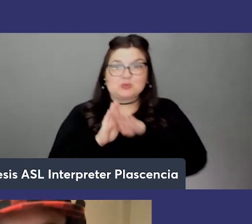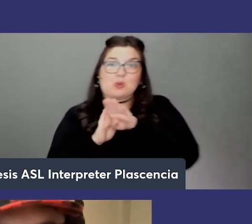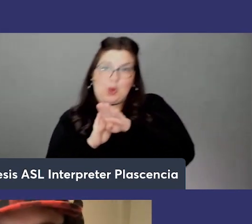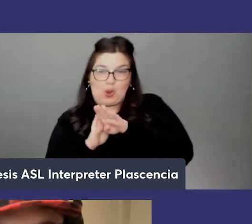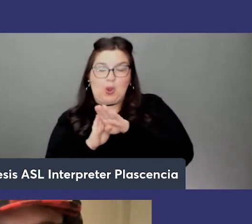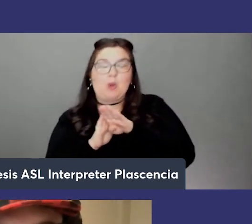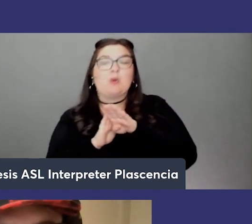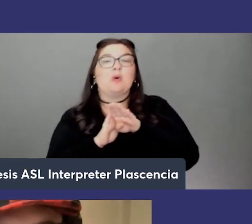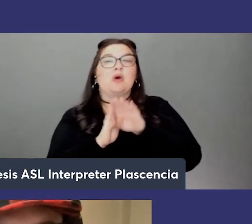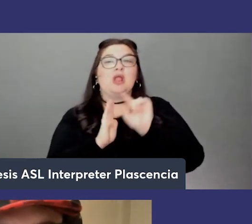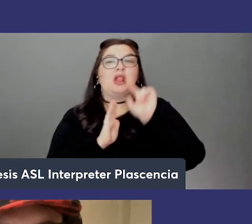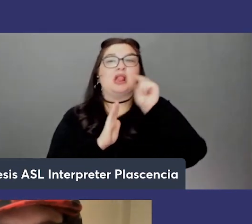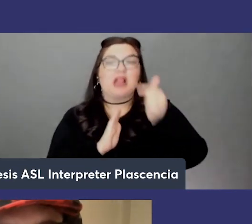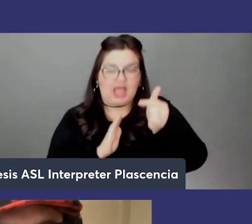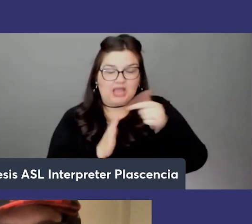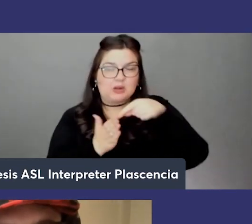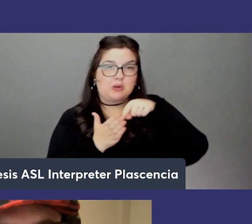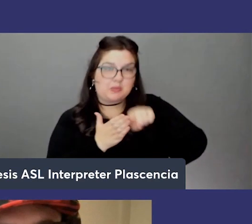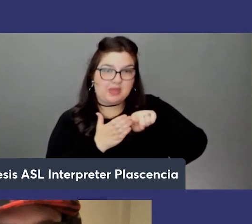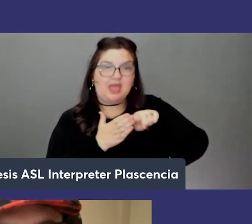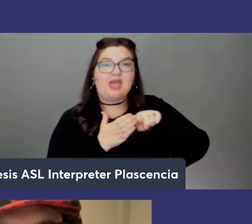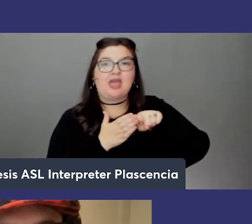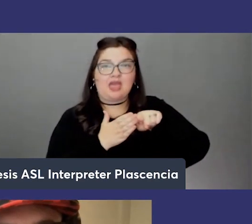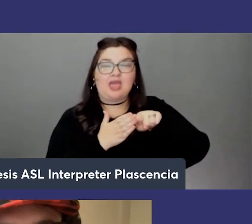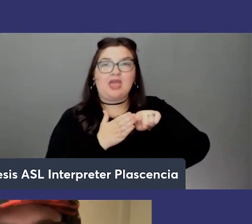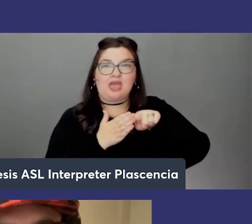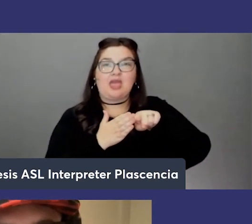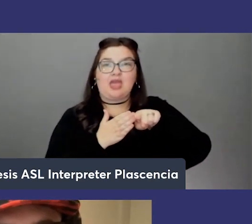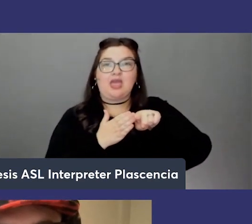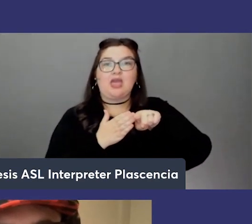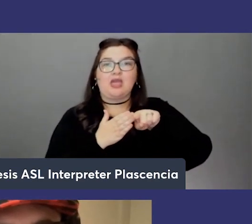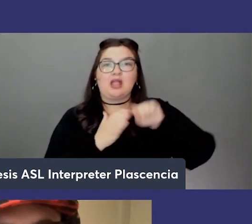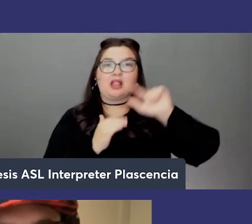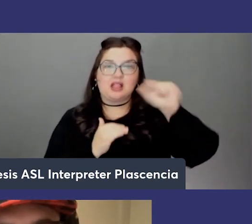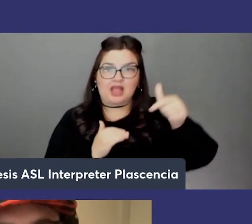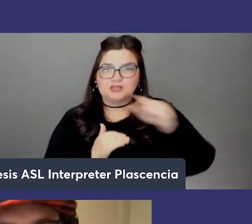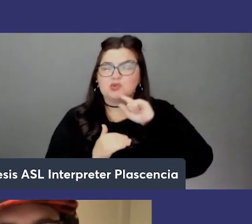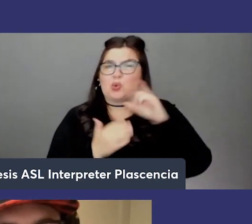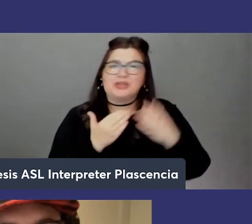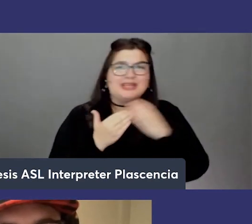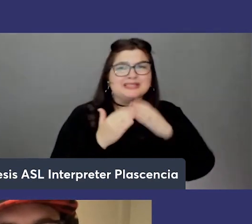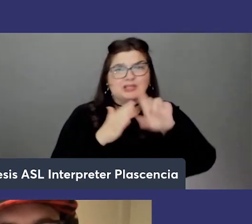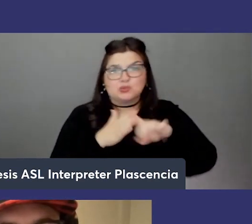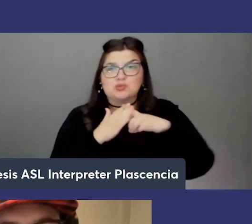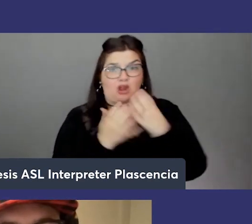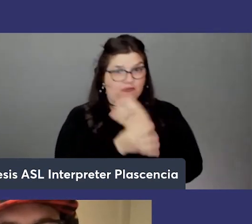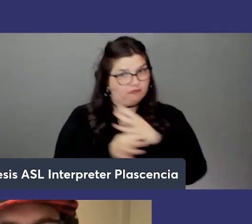and we have a tiered model, so it's very easy to start using and it's free.